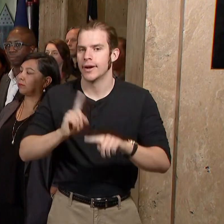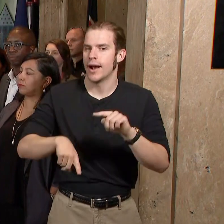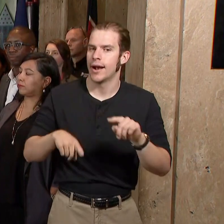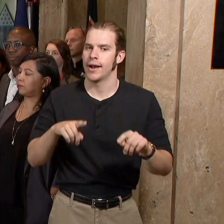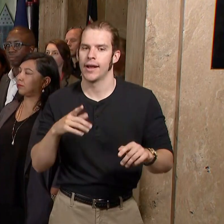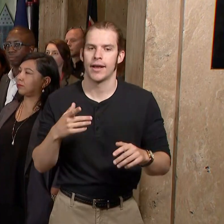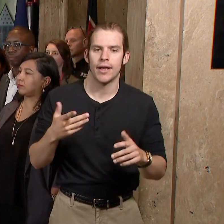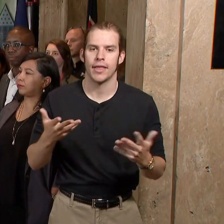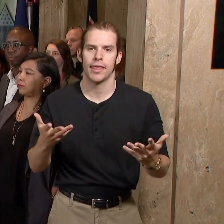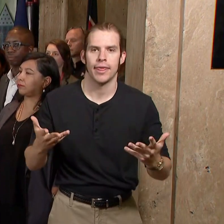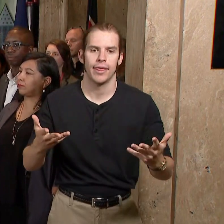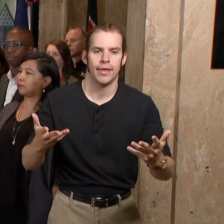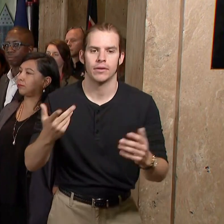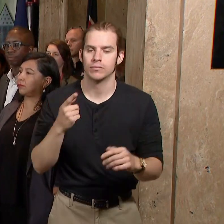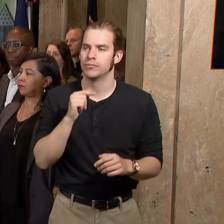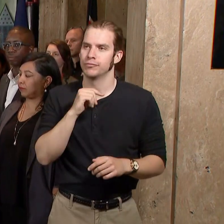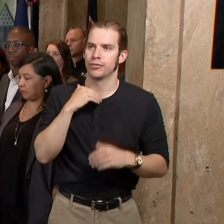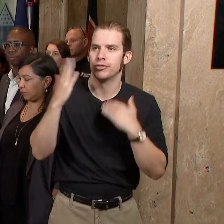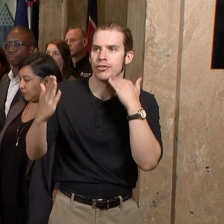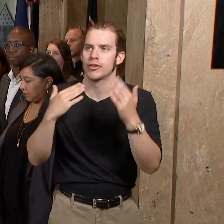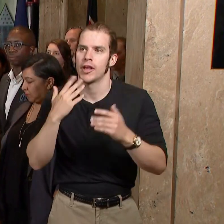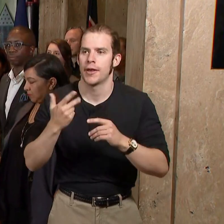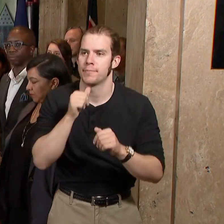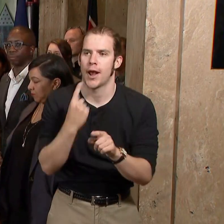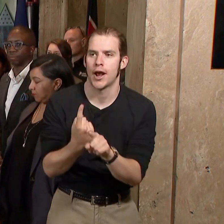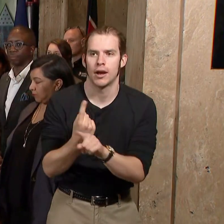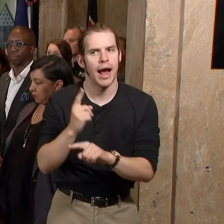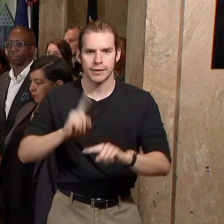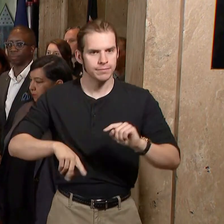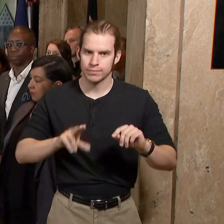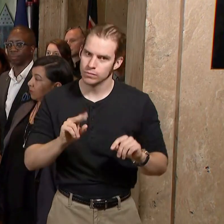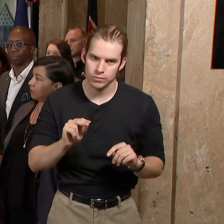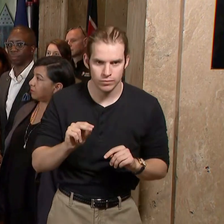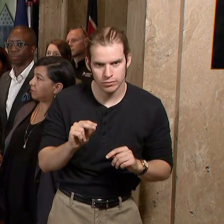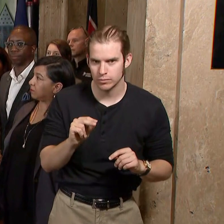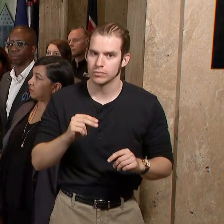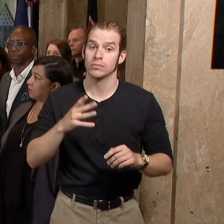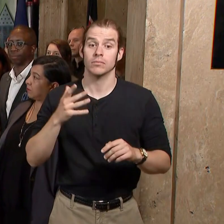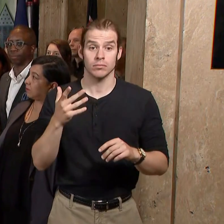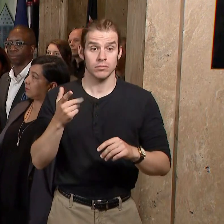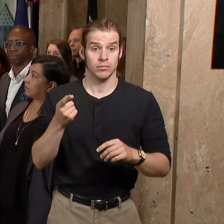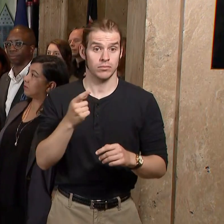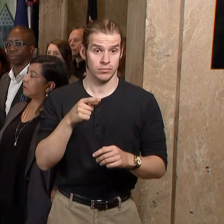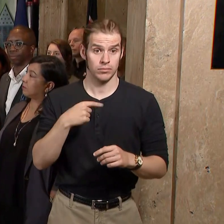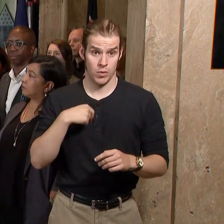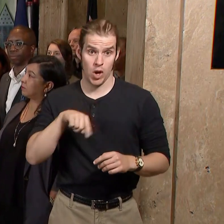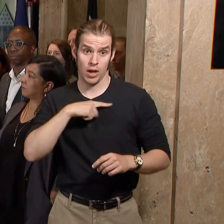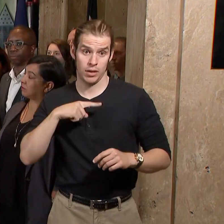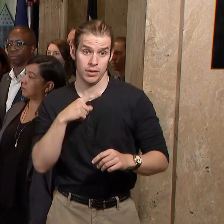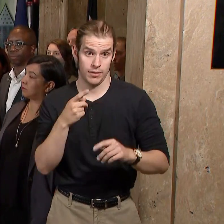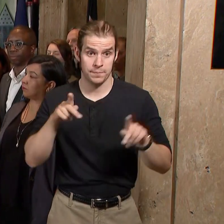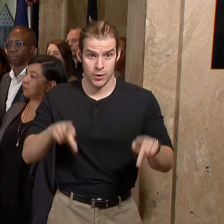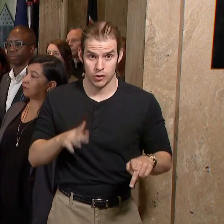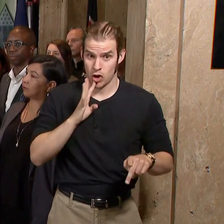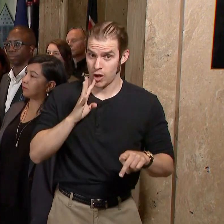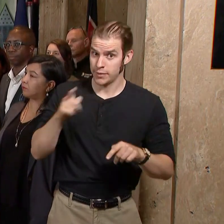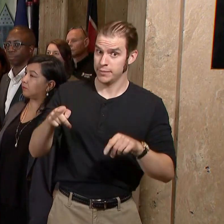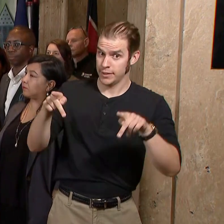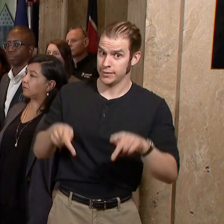I've talked to someone's on house a couple weeks ago who, you know, had a job and then stayed in the shelter overnight, got his phone stolen and now can't get a hold of his boss to